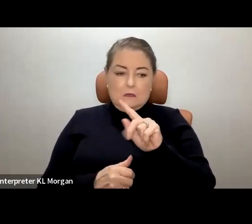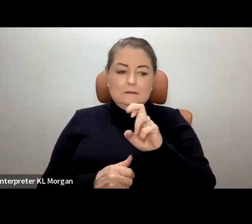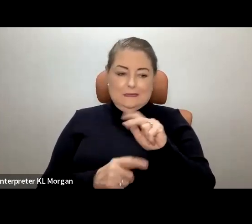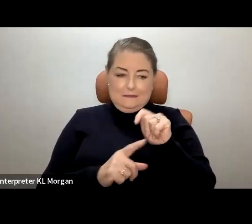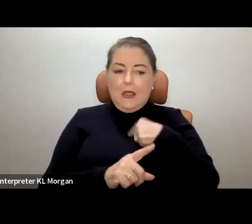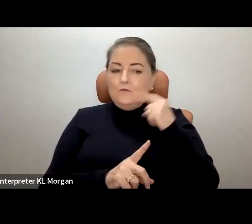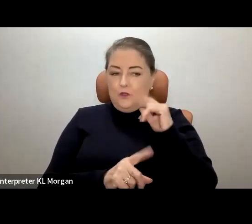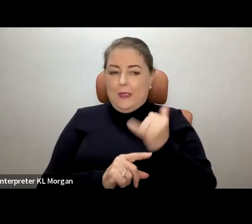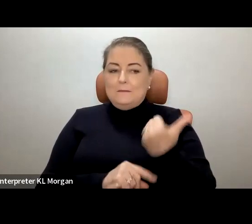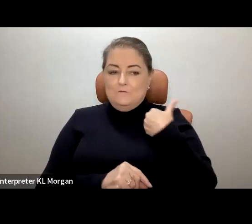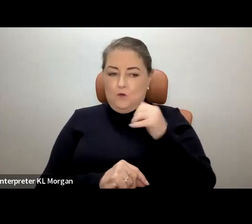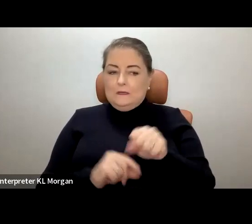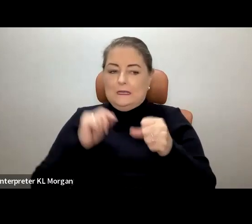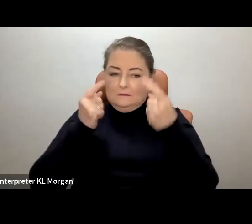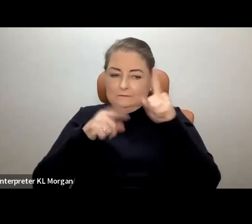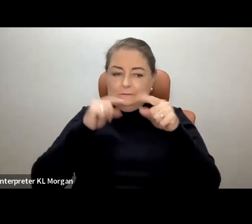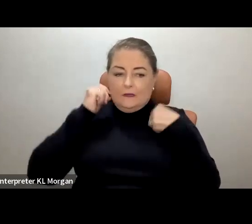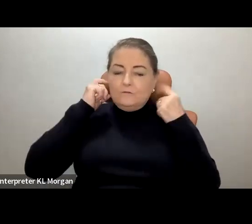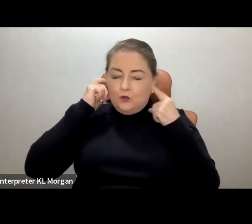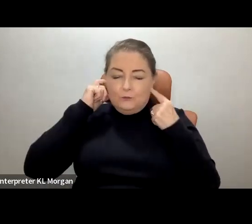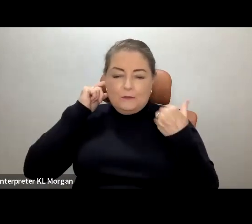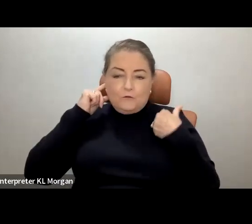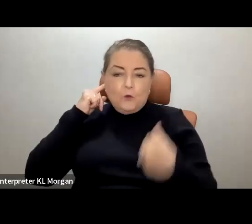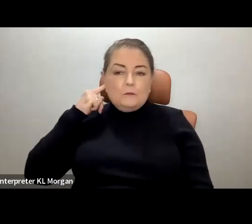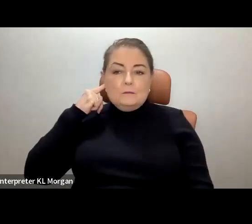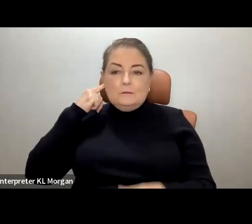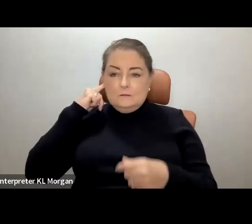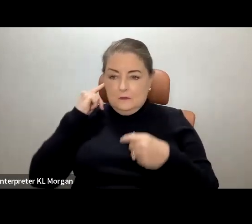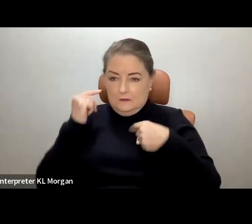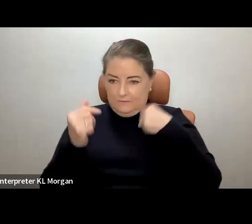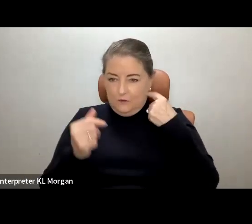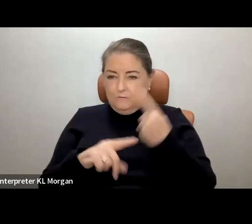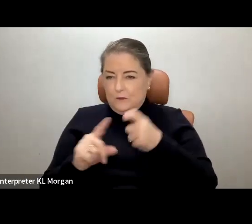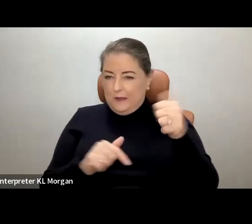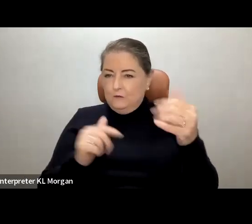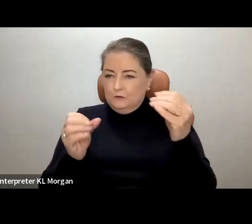Yeah. Yes, I've heard this from other instructors, that you